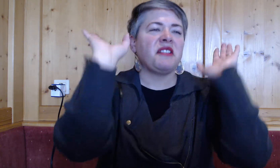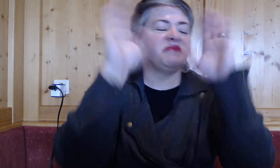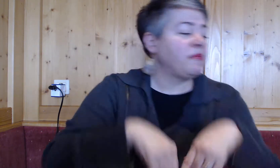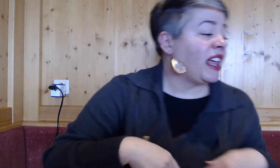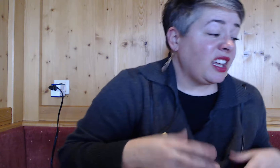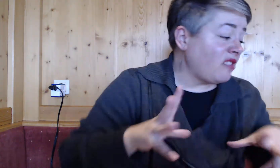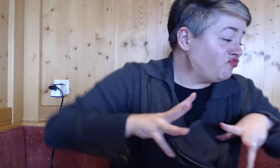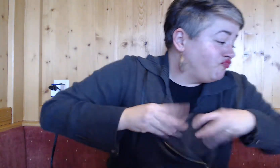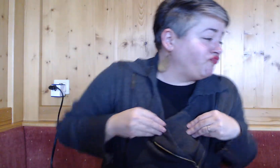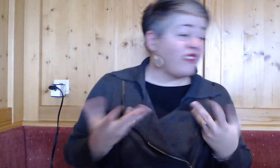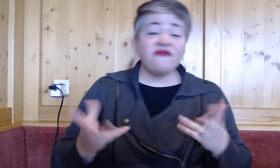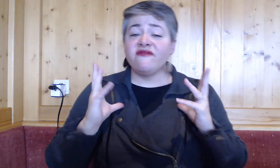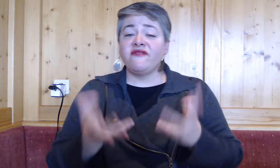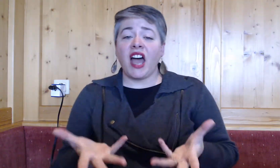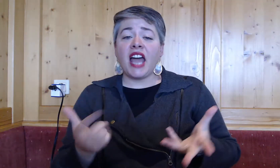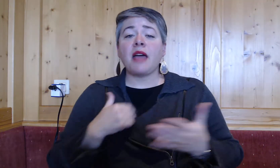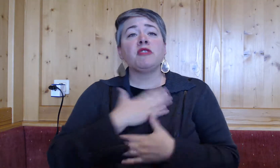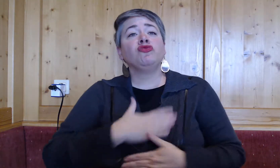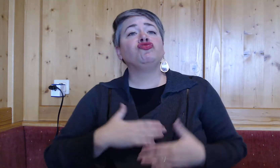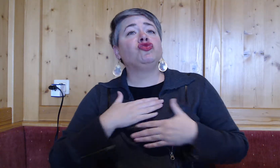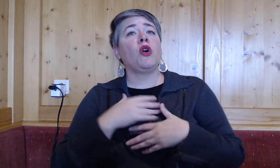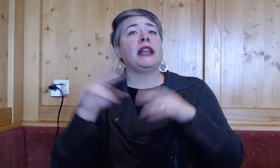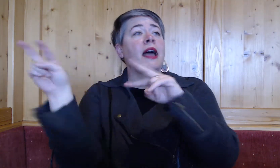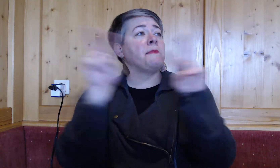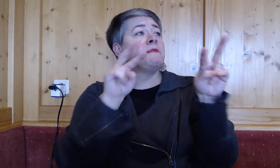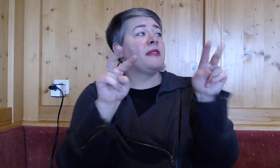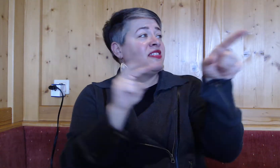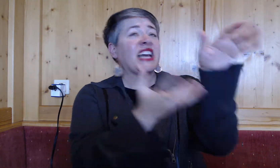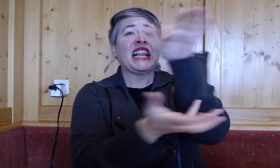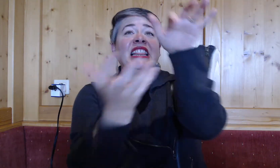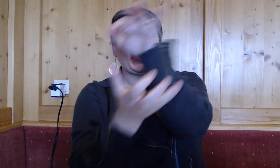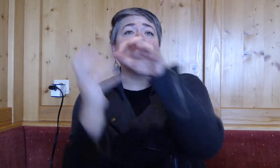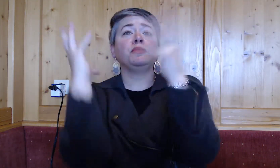So, I'm still gonna take in the view. The clouds